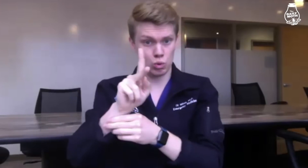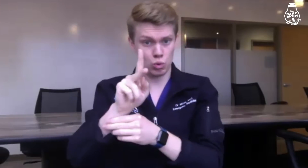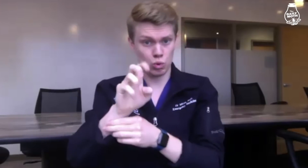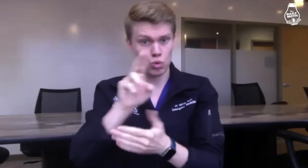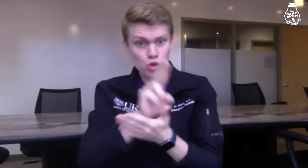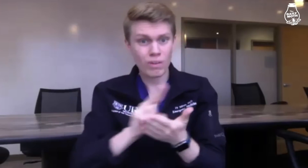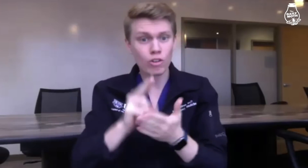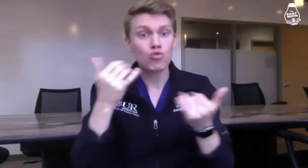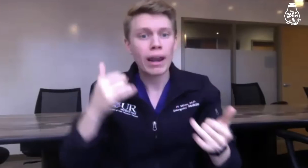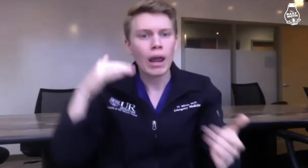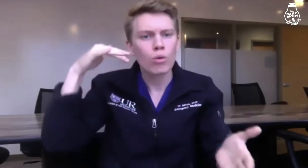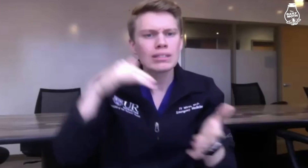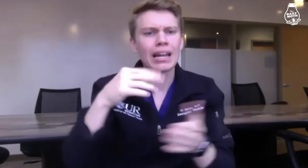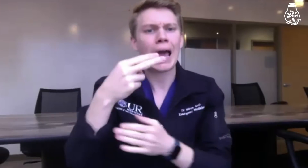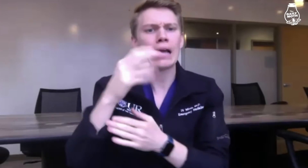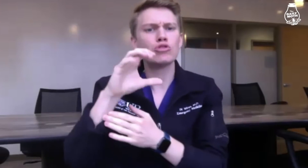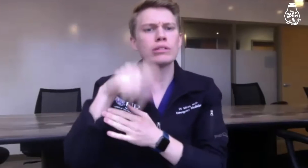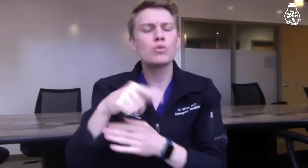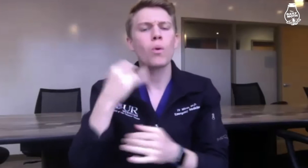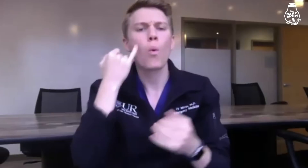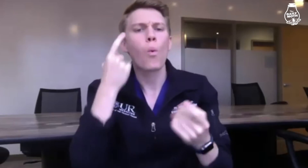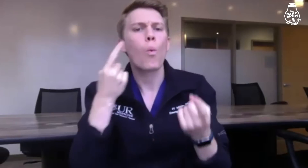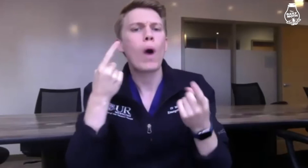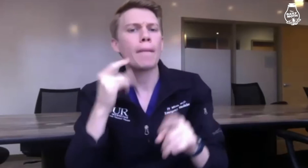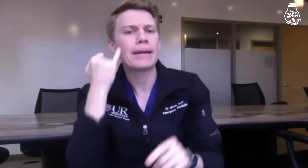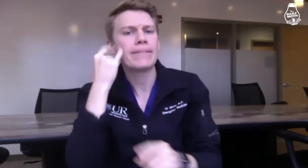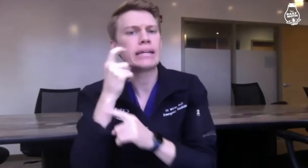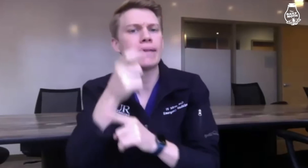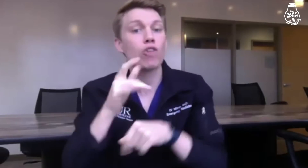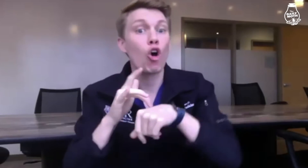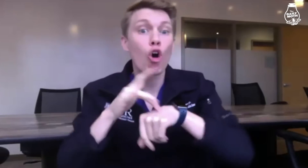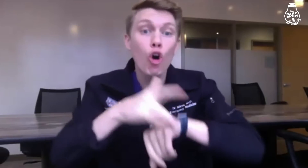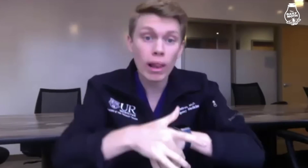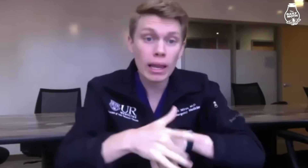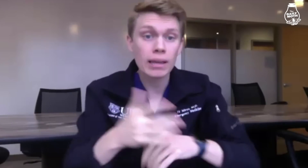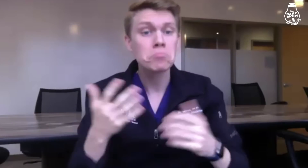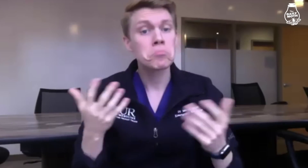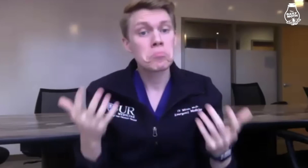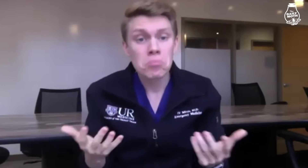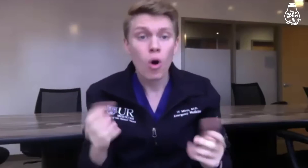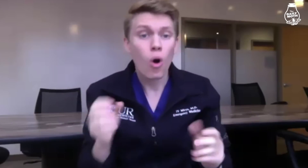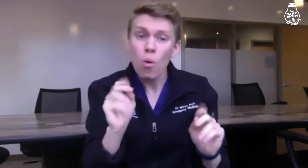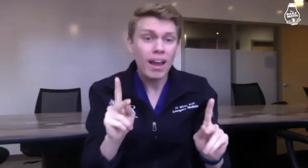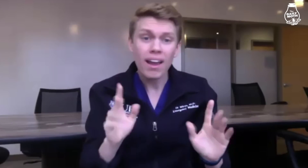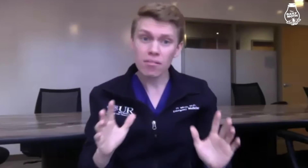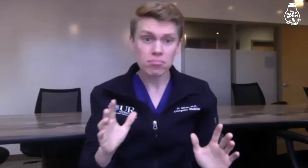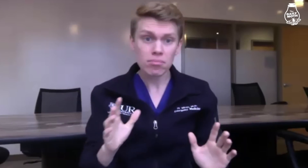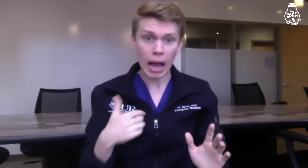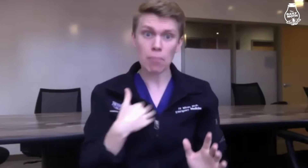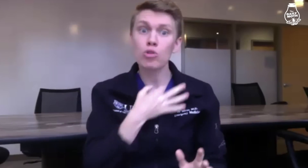Duke University that is looking at the outcomes if HCQ is prescribed early. Okay.